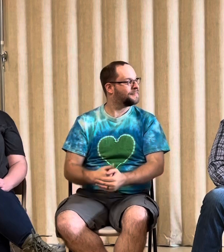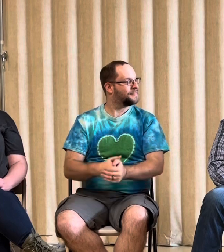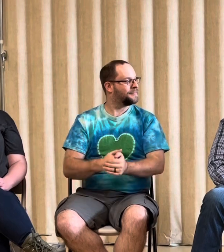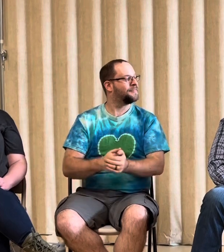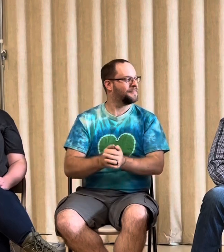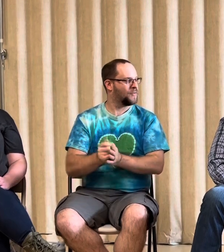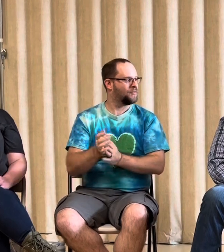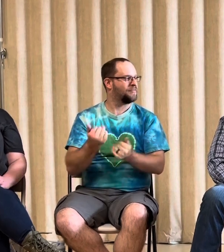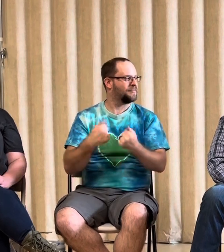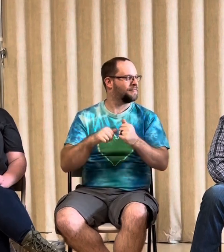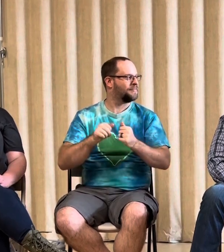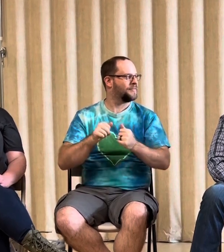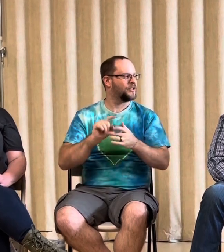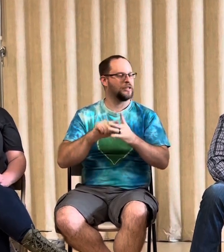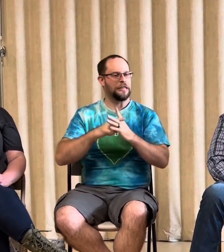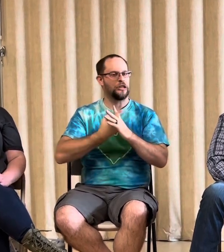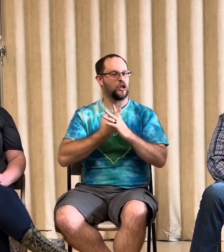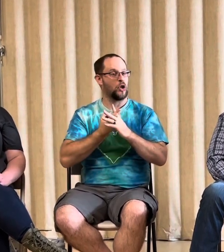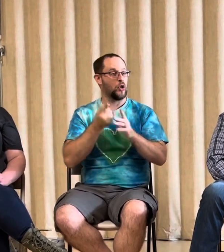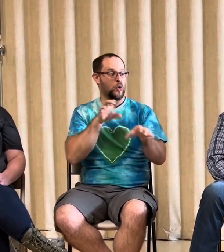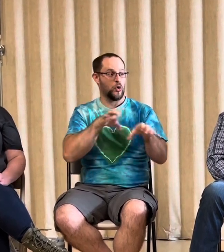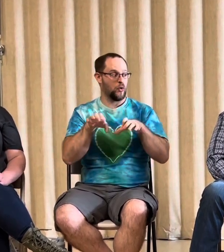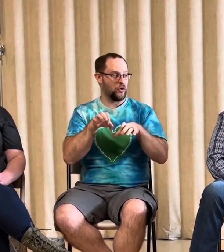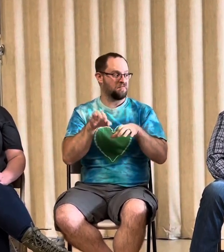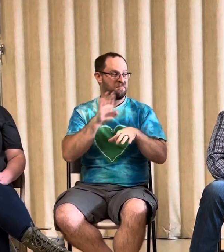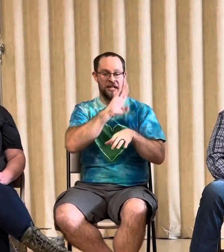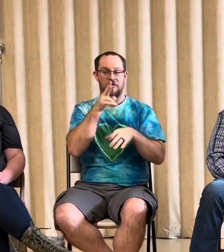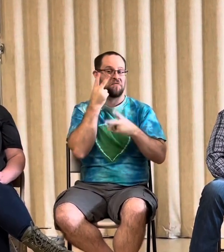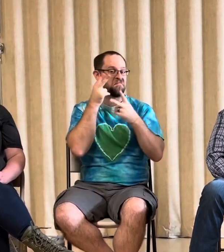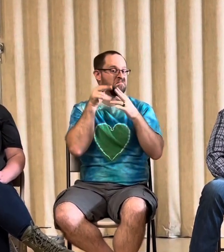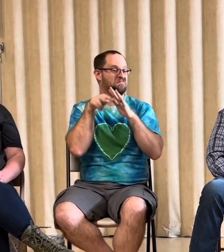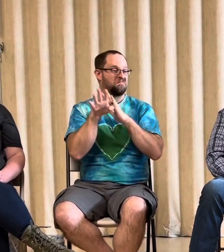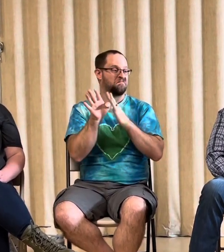But until you start to do it, you will never see it through.